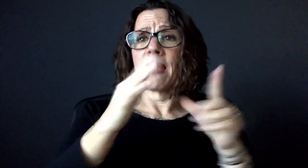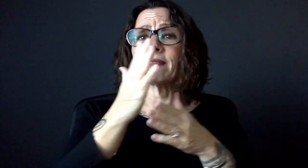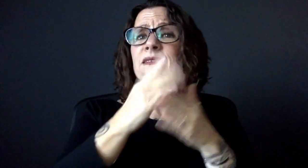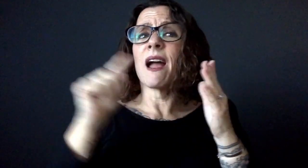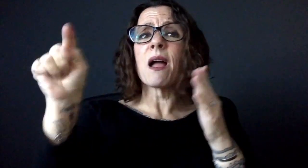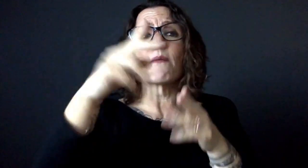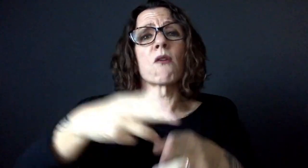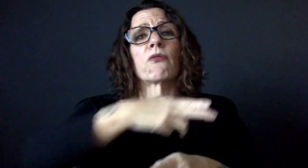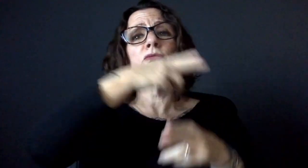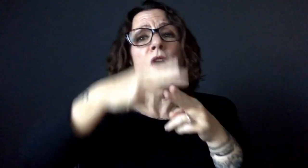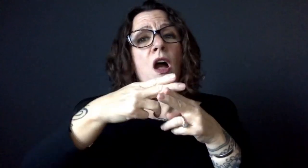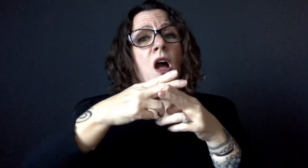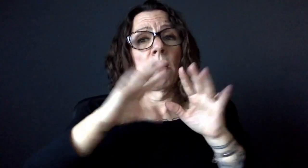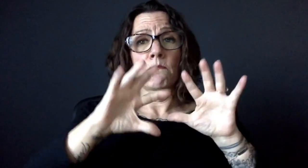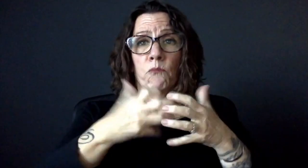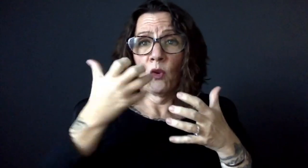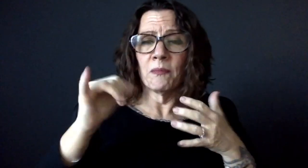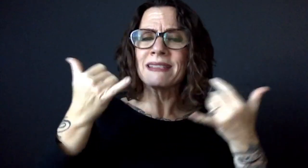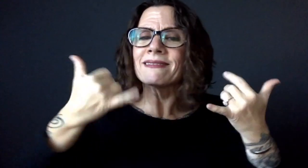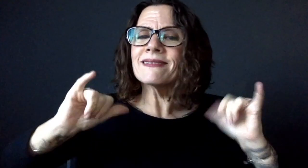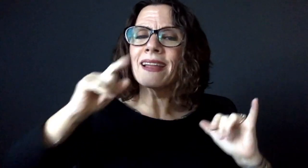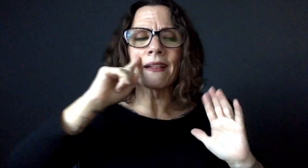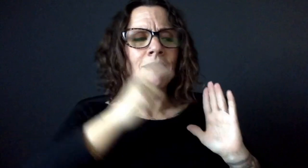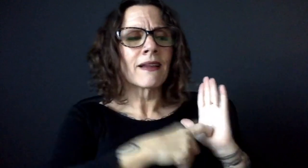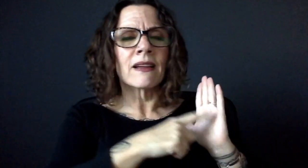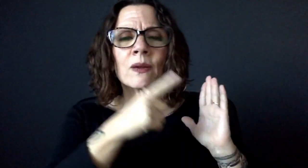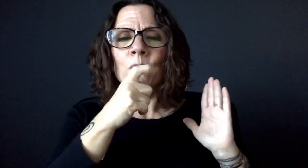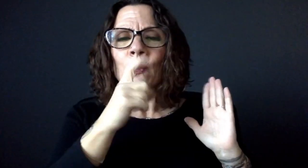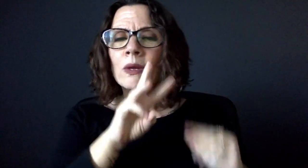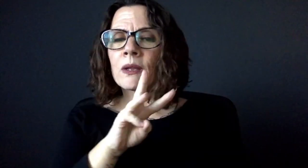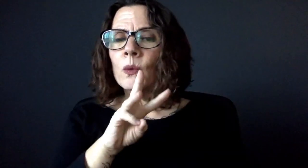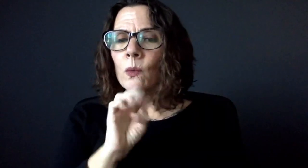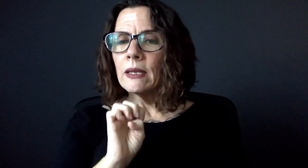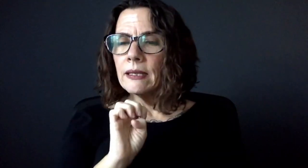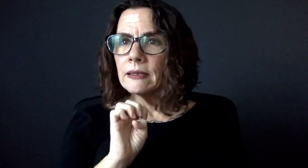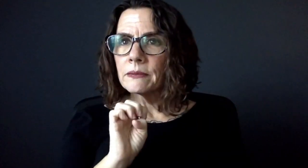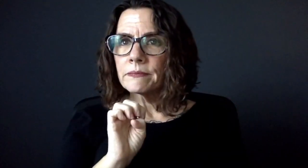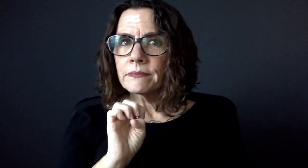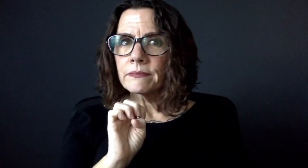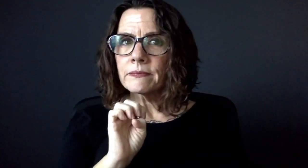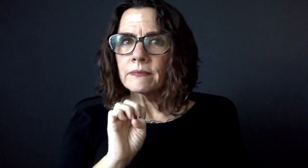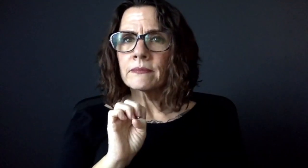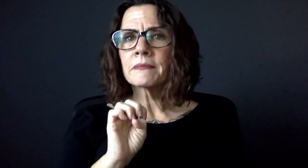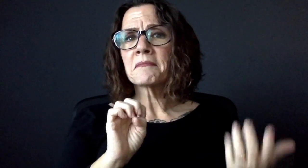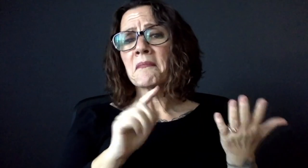that some call a movement, still identifying the “we” –